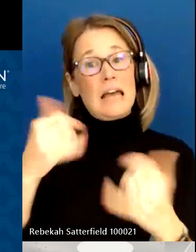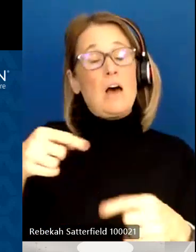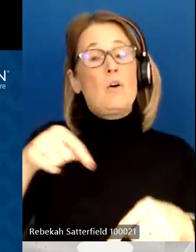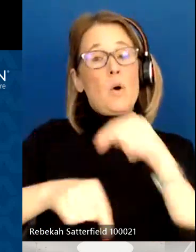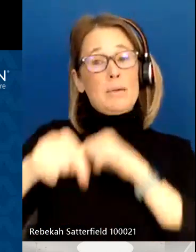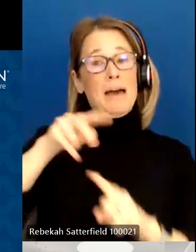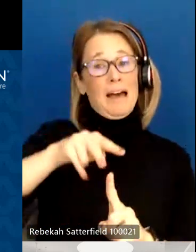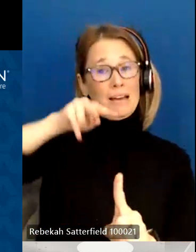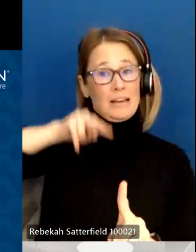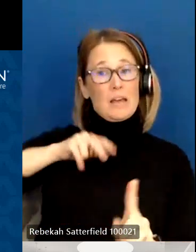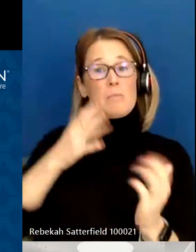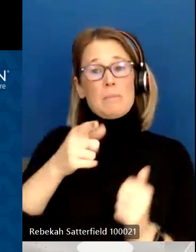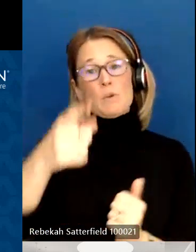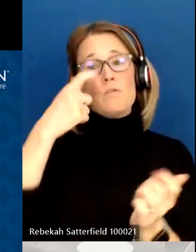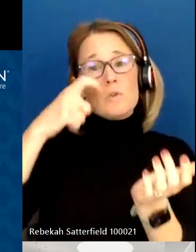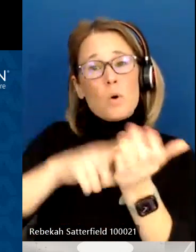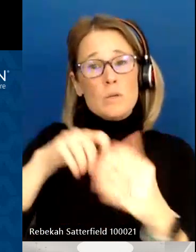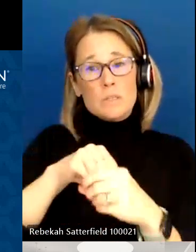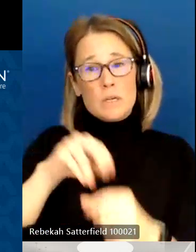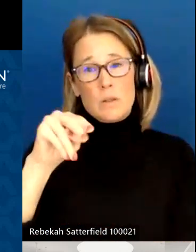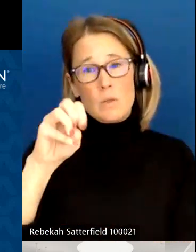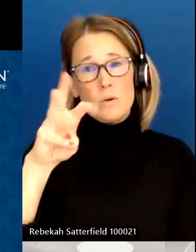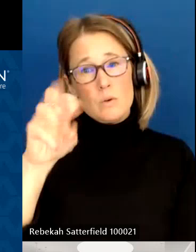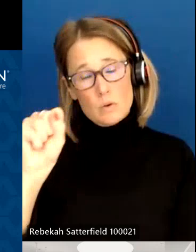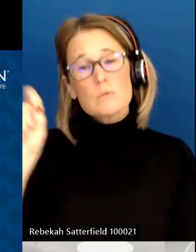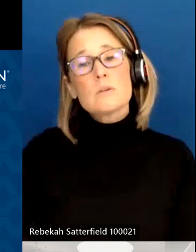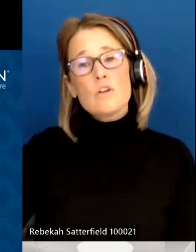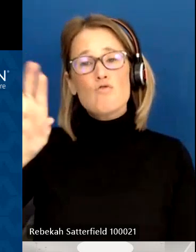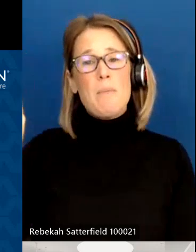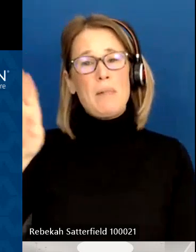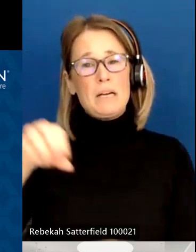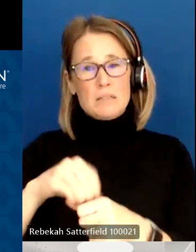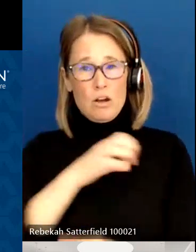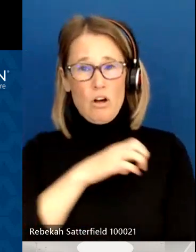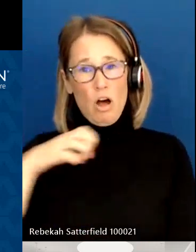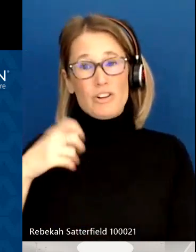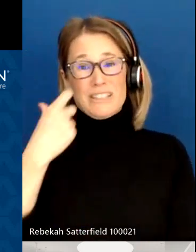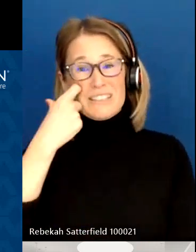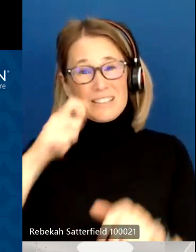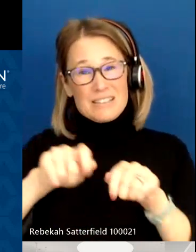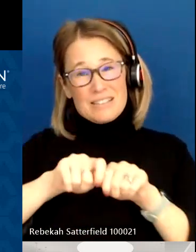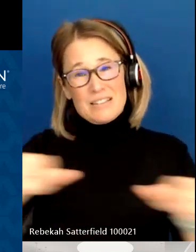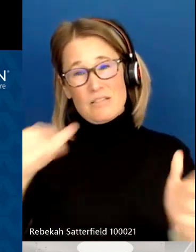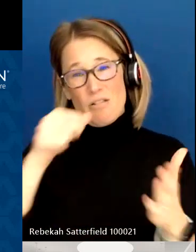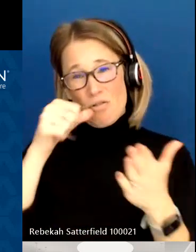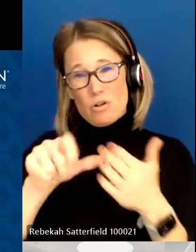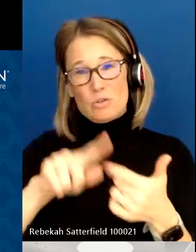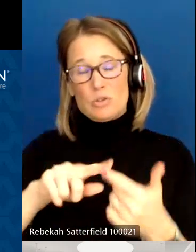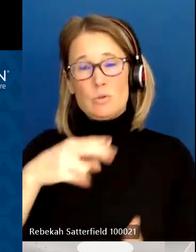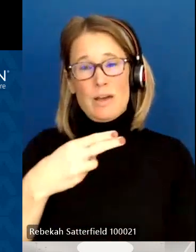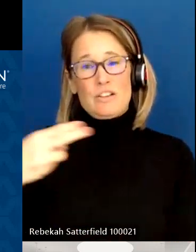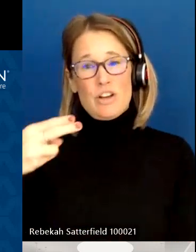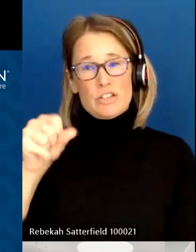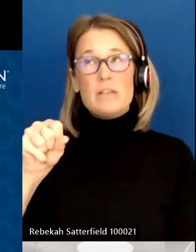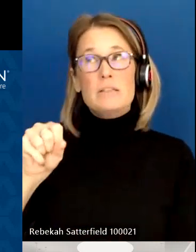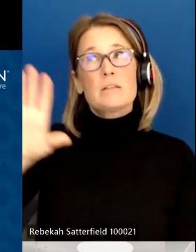the news that um republicans in Congress recently just sent a letter to HHS um asking them to pause